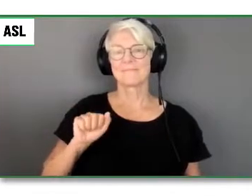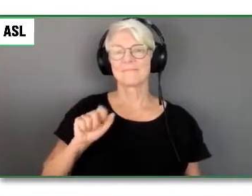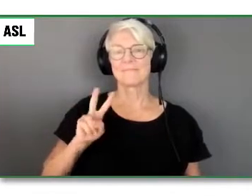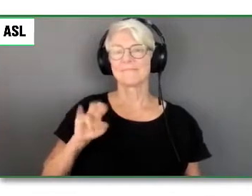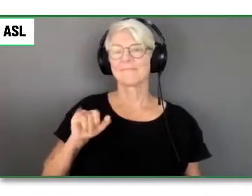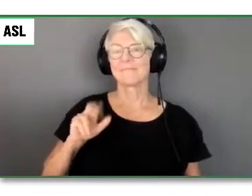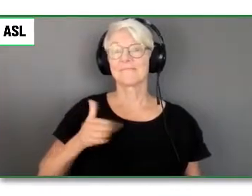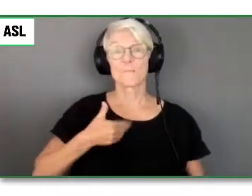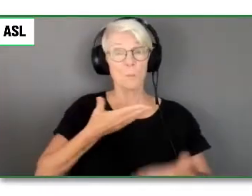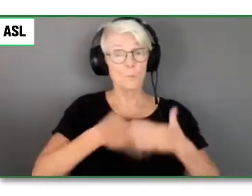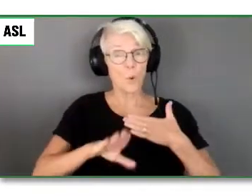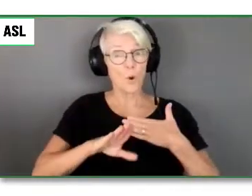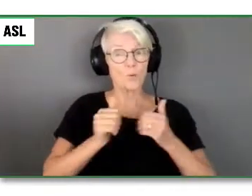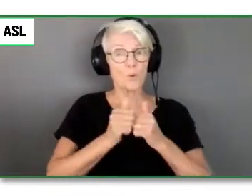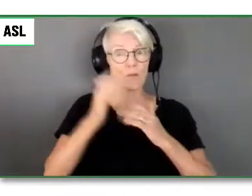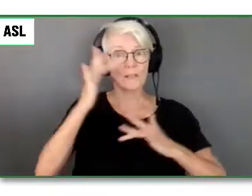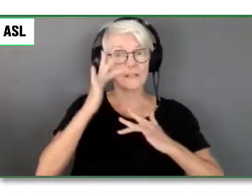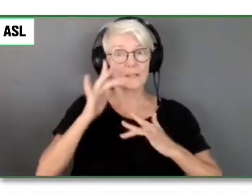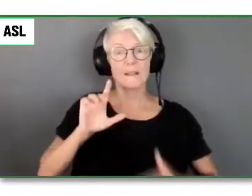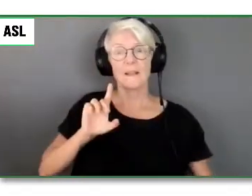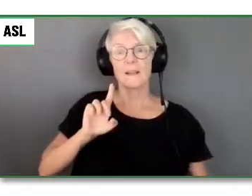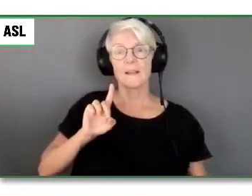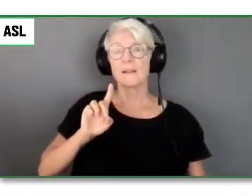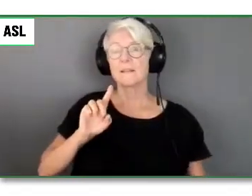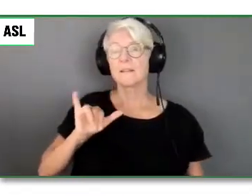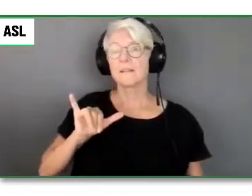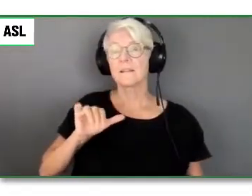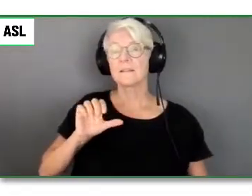It is a disability that affects me in many ways,